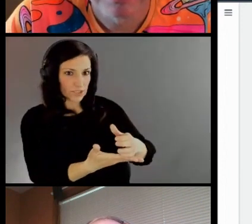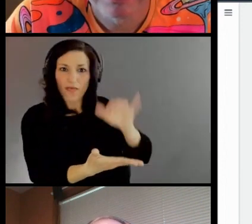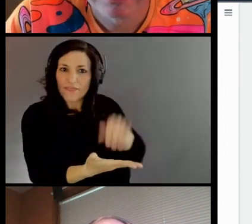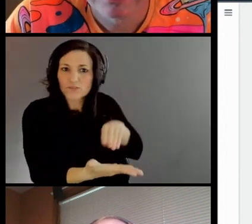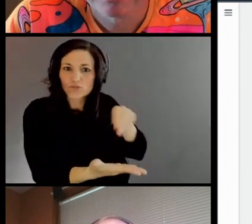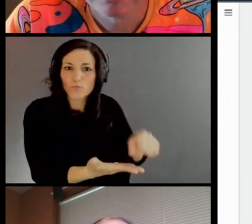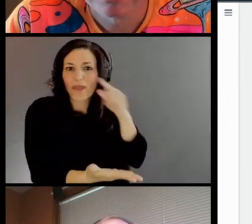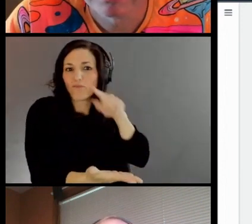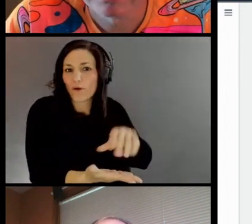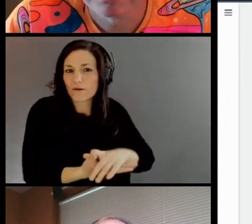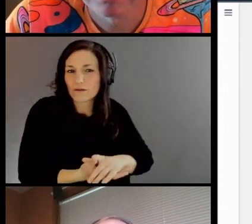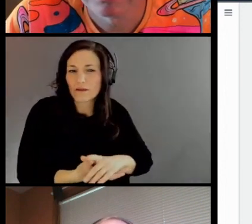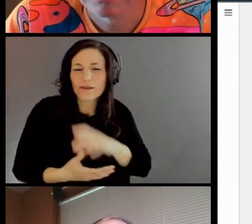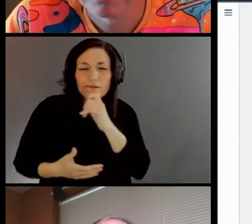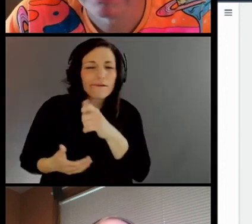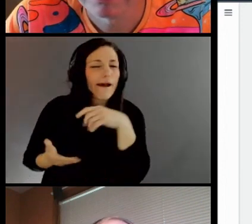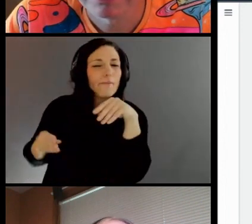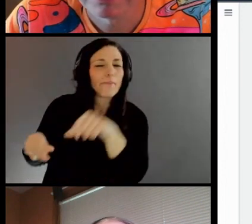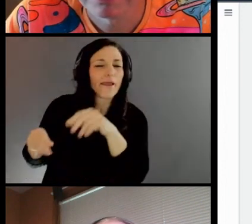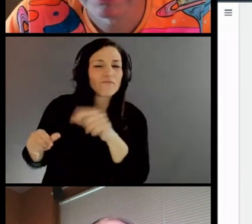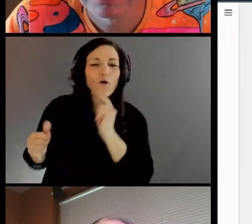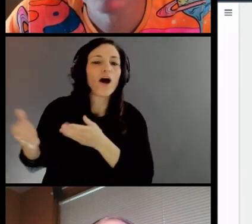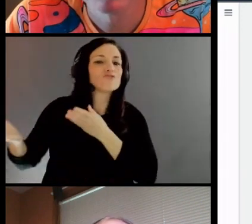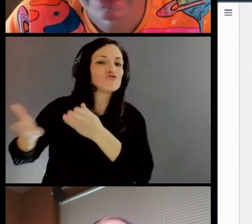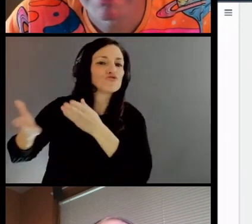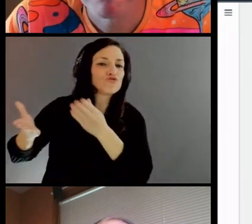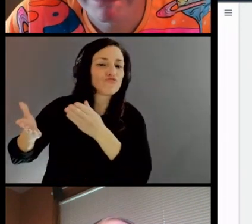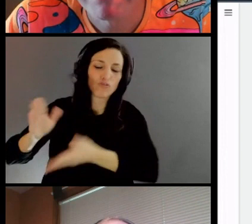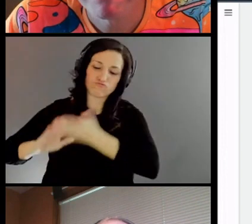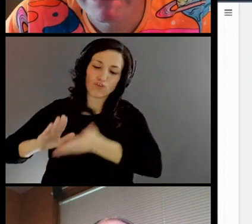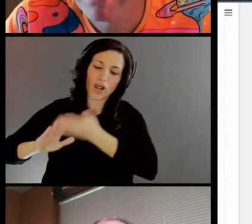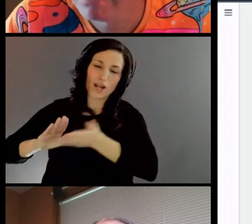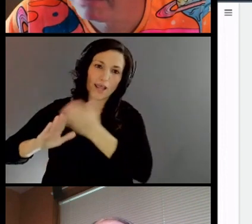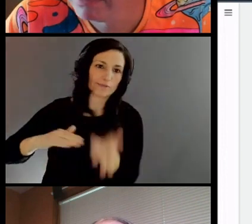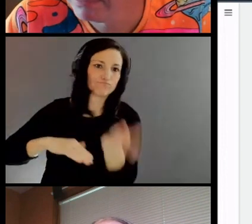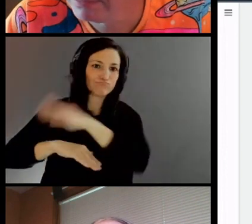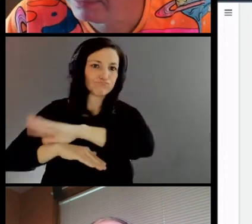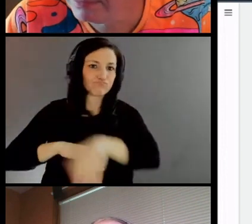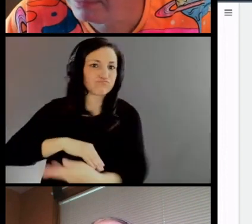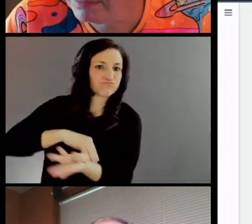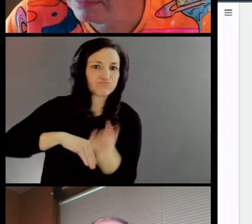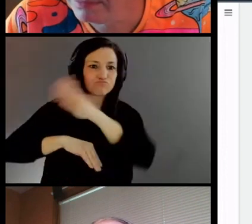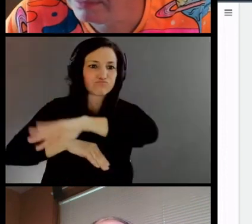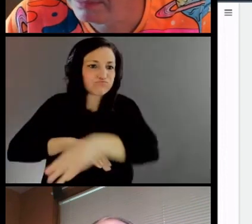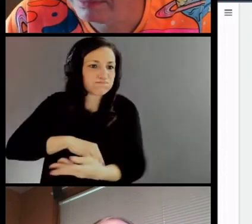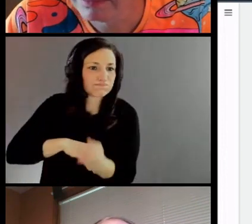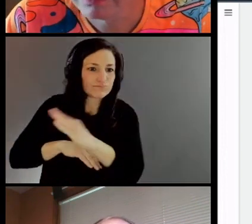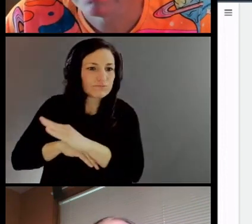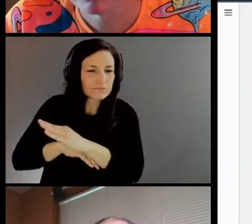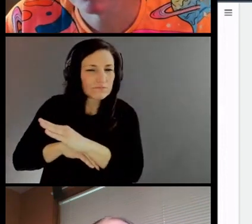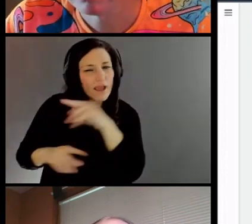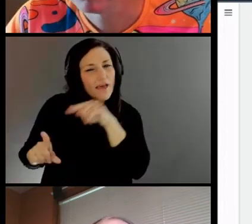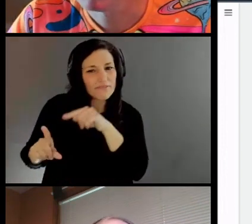You don't pay for a server running, you know, 24/7 that is, you know, that is basically racking up cost